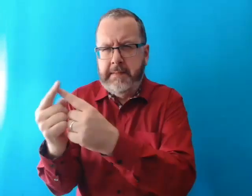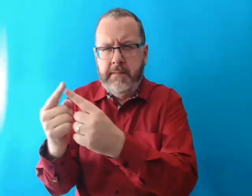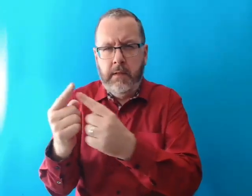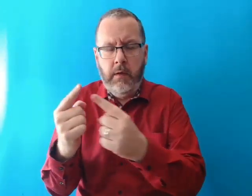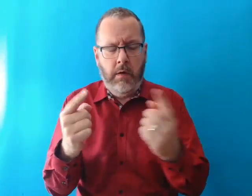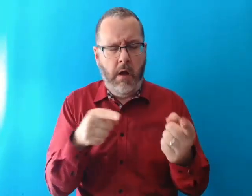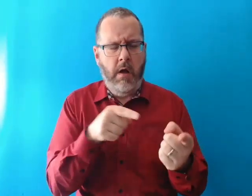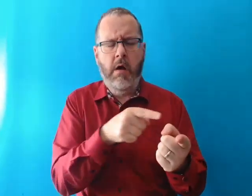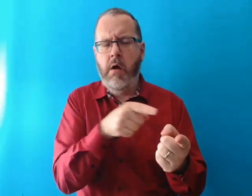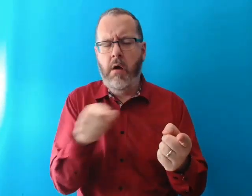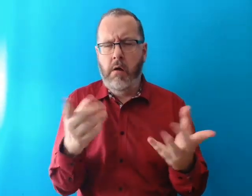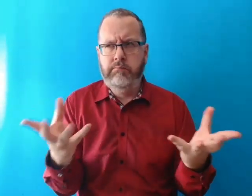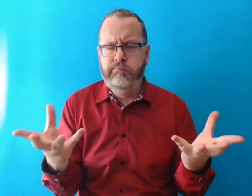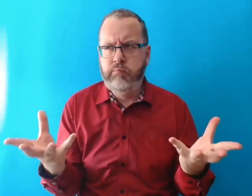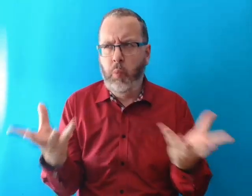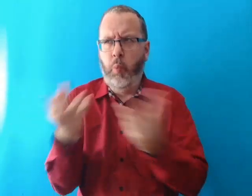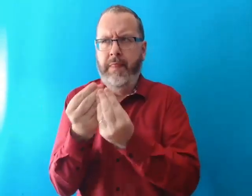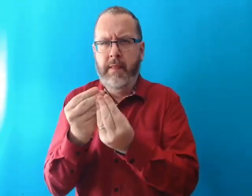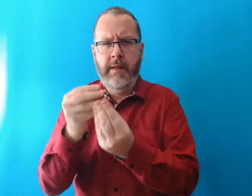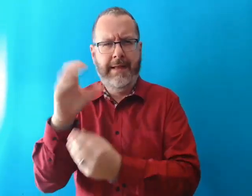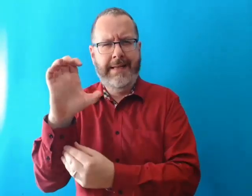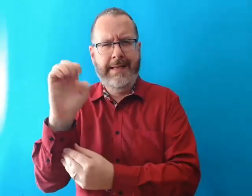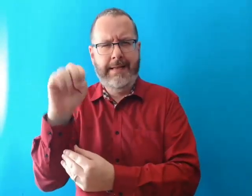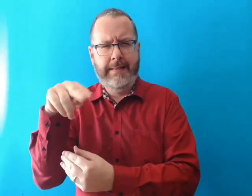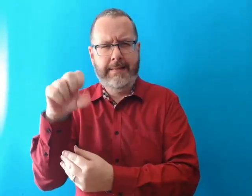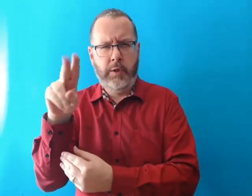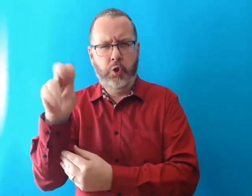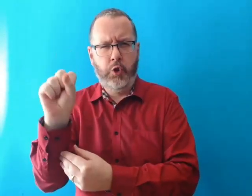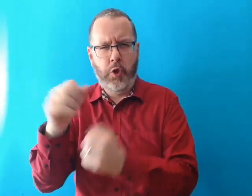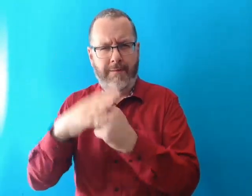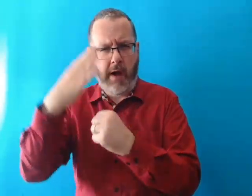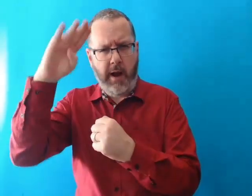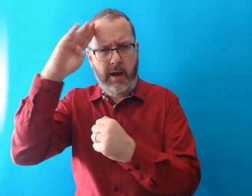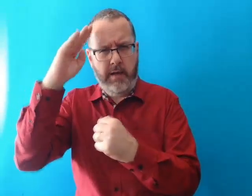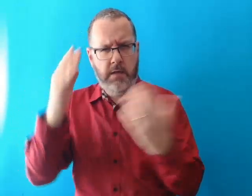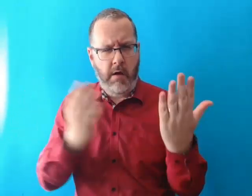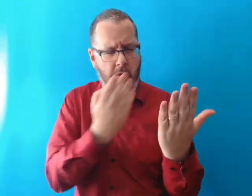along with other records like the Census of Ireland, can help us form